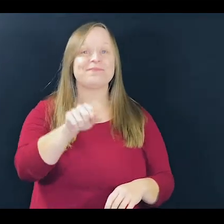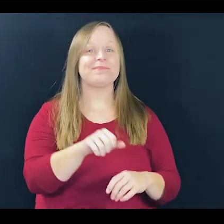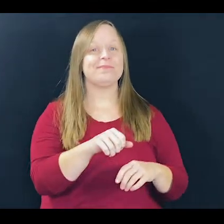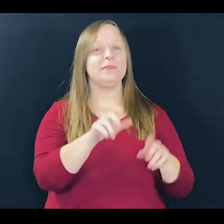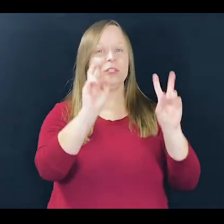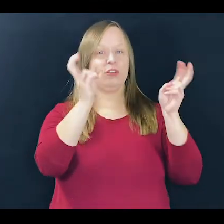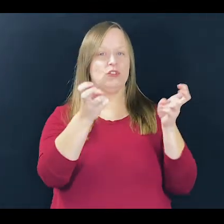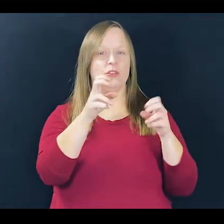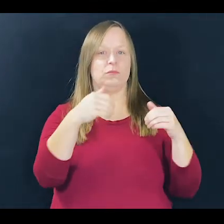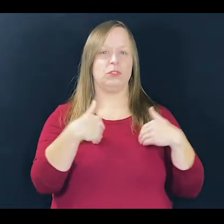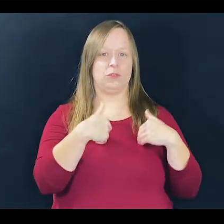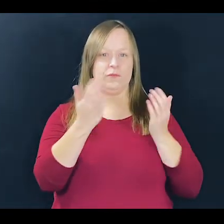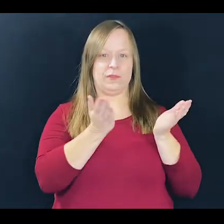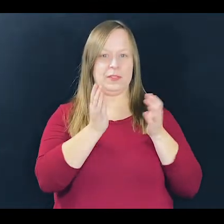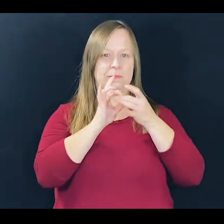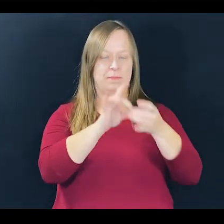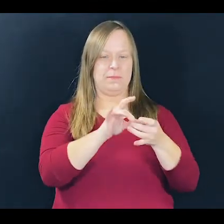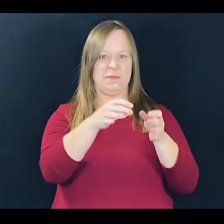Yes, the term service animal comes with the